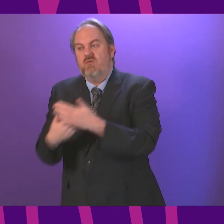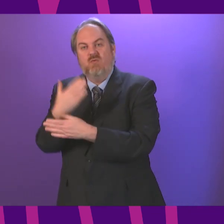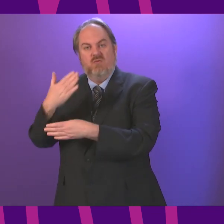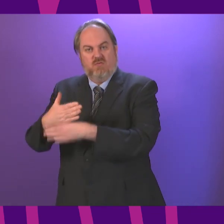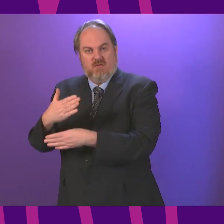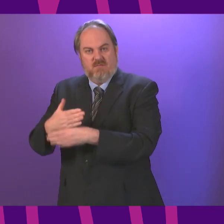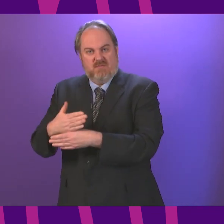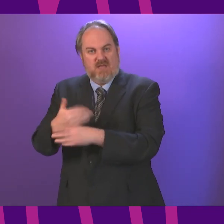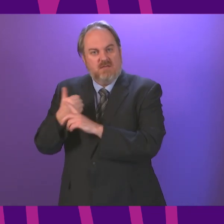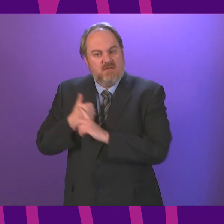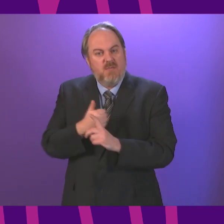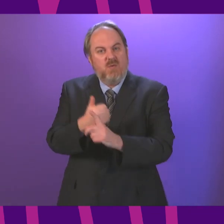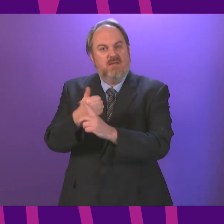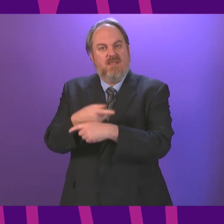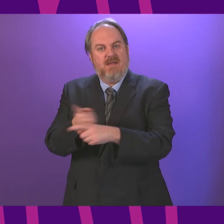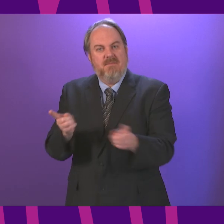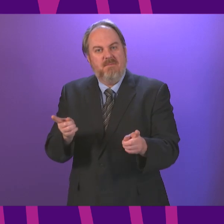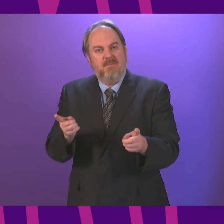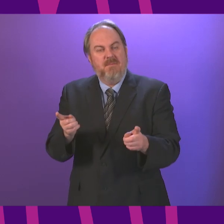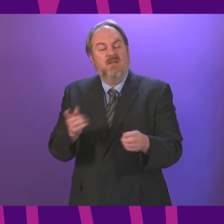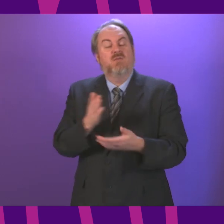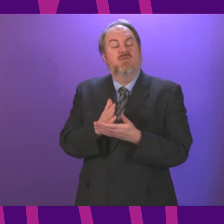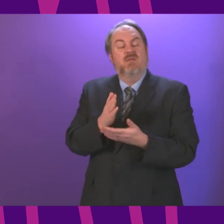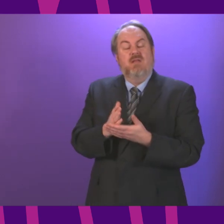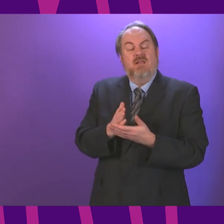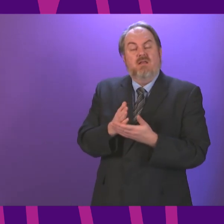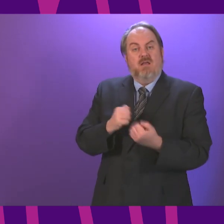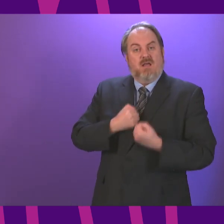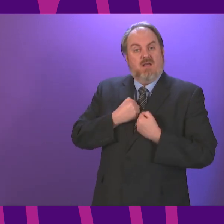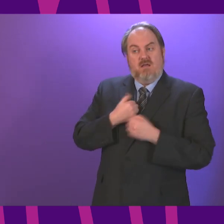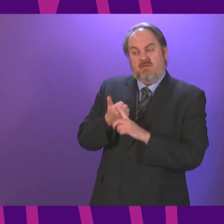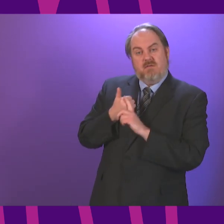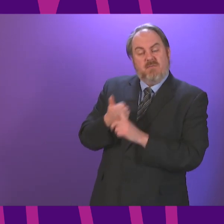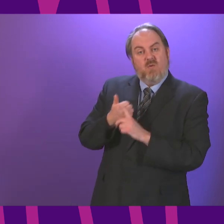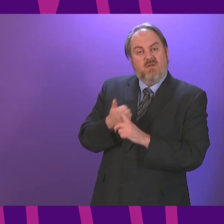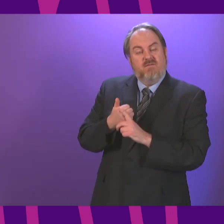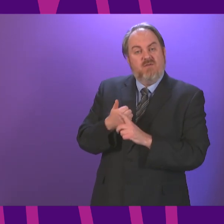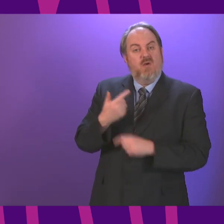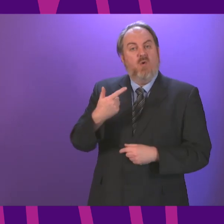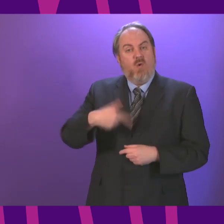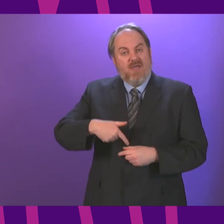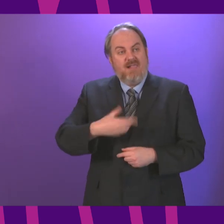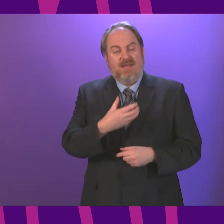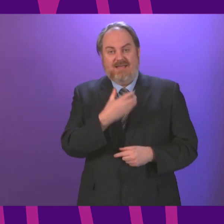sectors of the future. Our continued support for the oil and gas sector in north-east